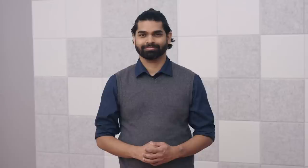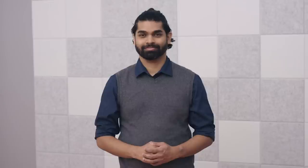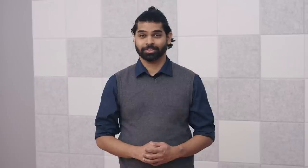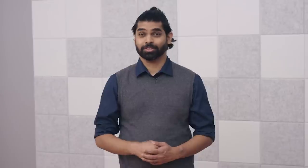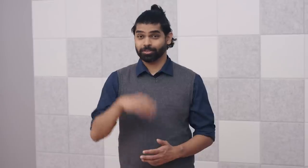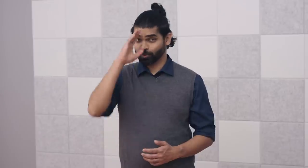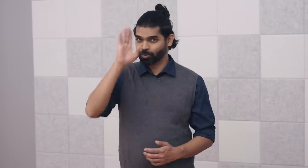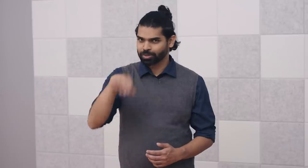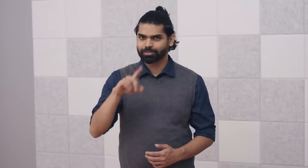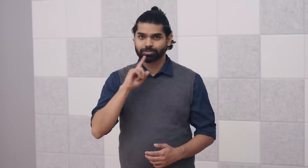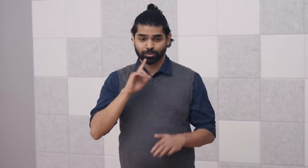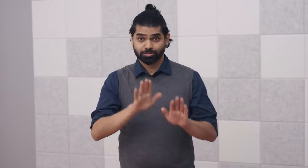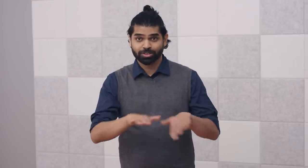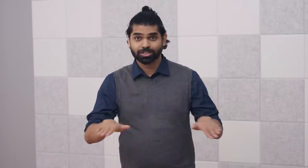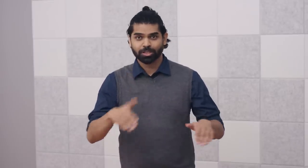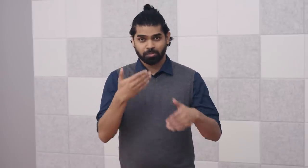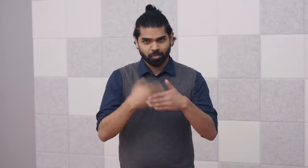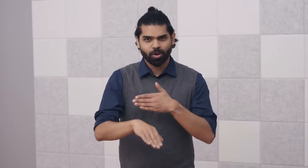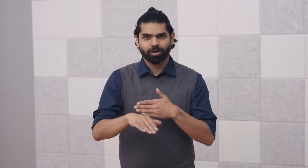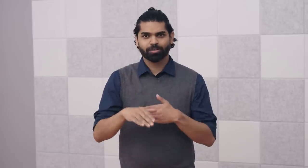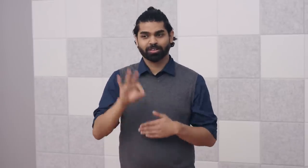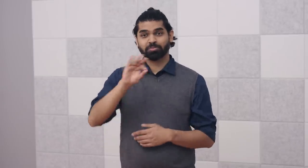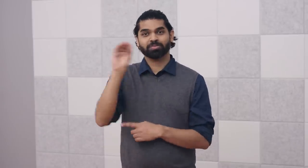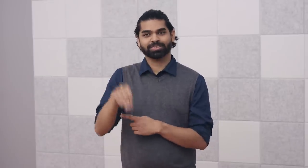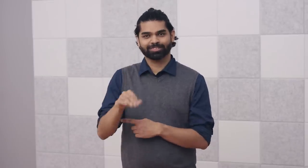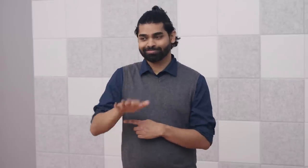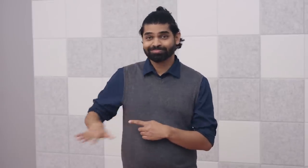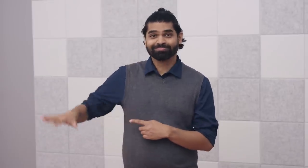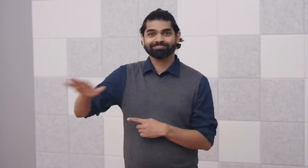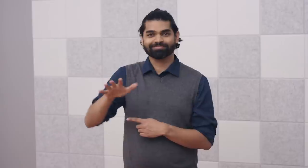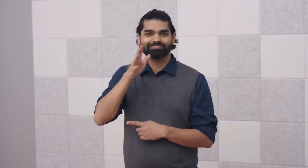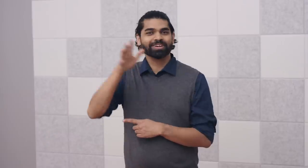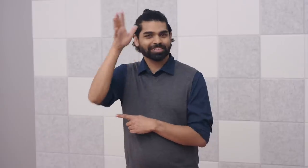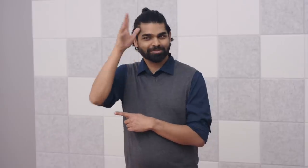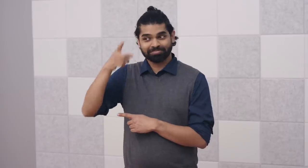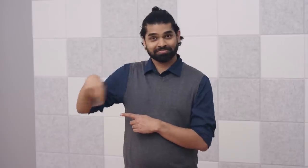More than 90% of Deaf children are born to parents who hear and use spoken language,